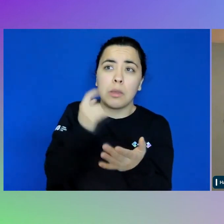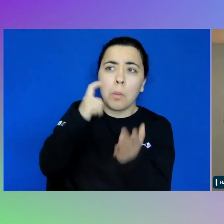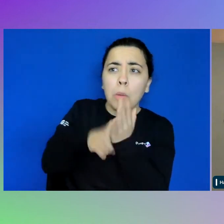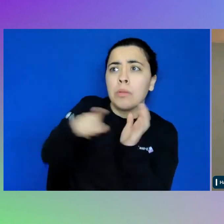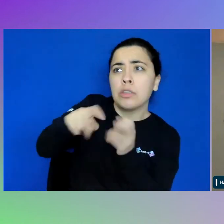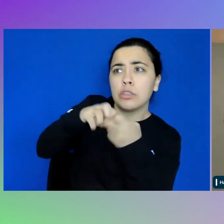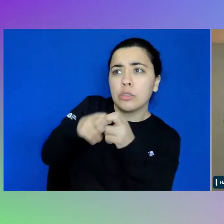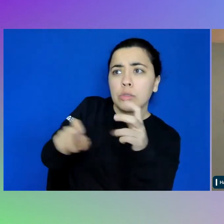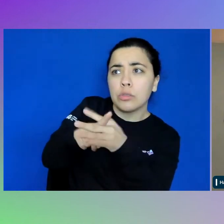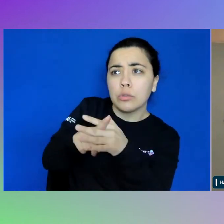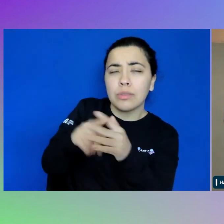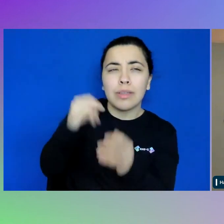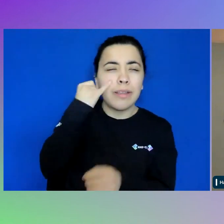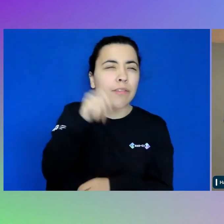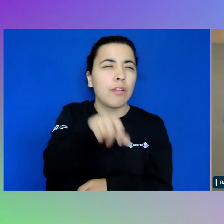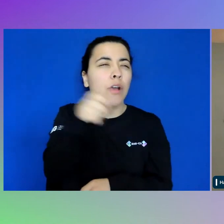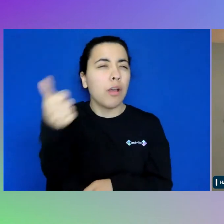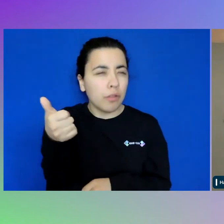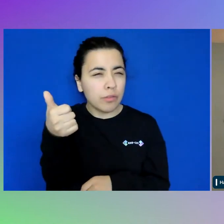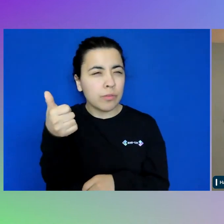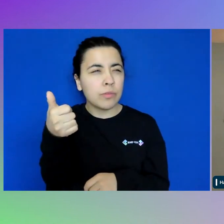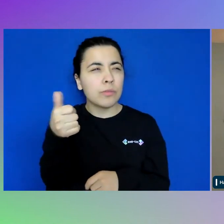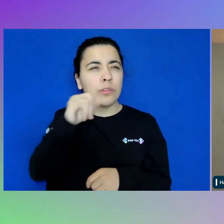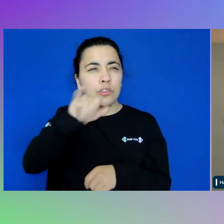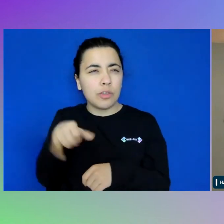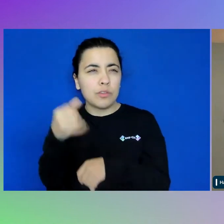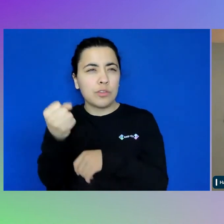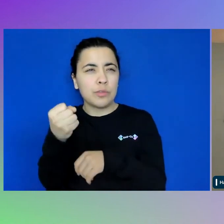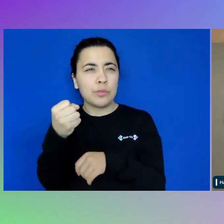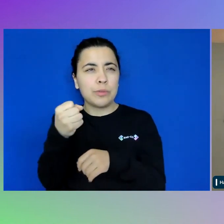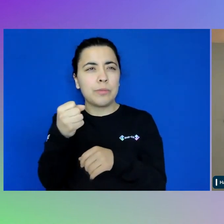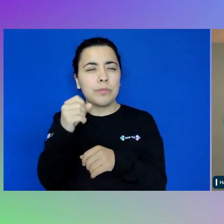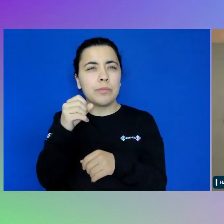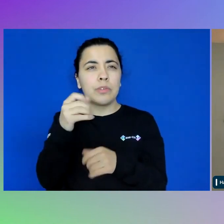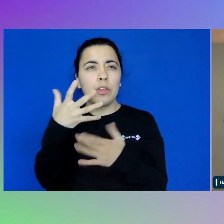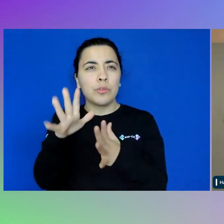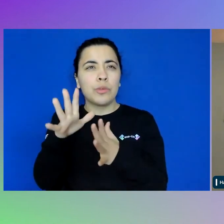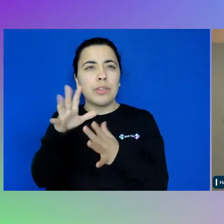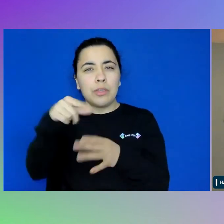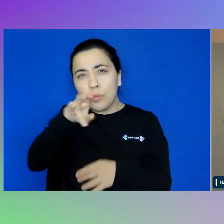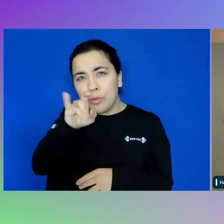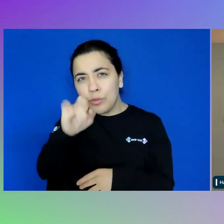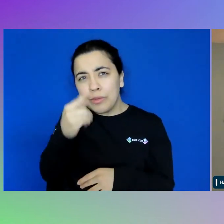have some other JavaScript file that was querying for that element and programmatically setting an alt attribute. So